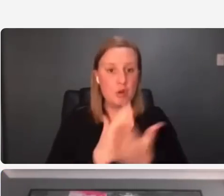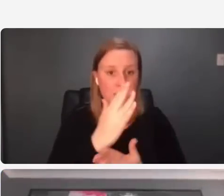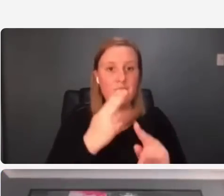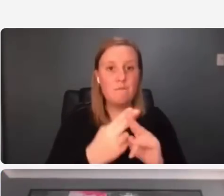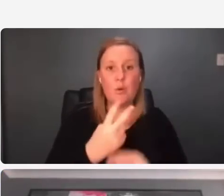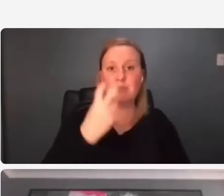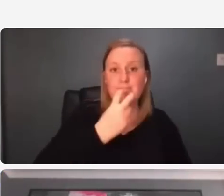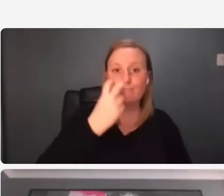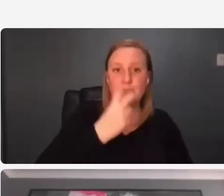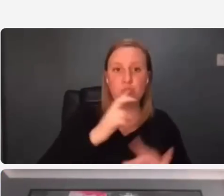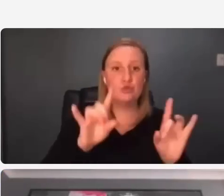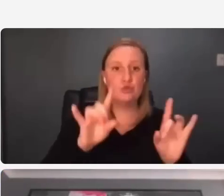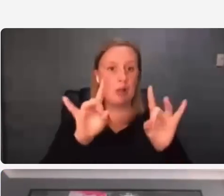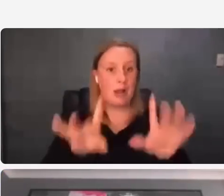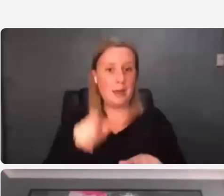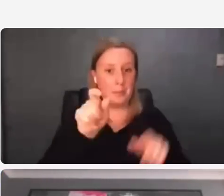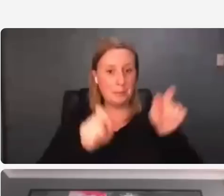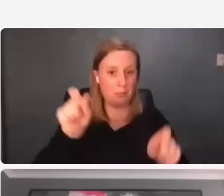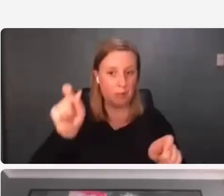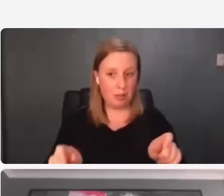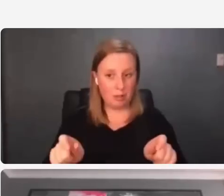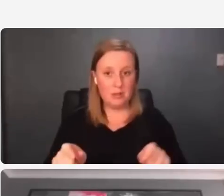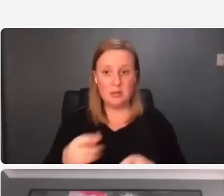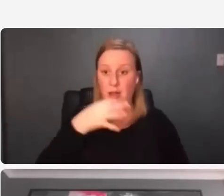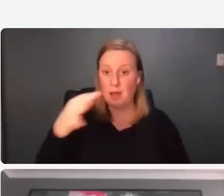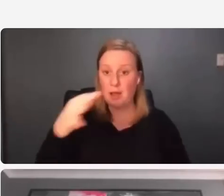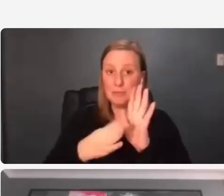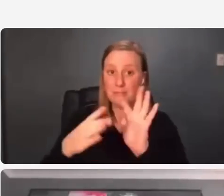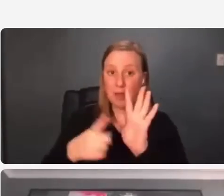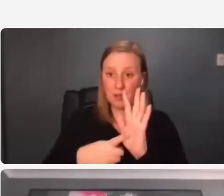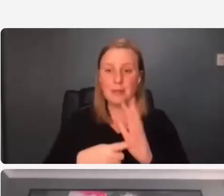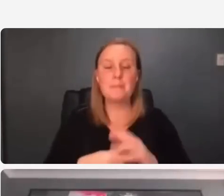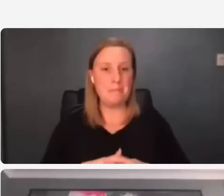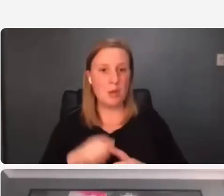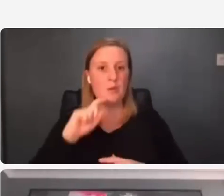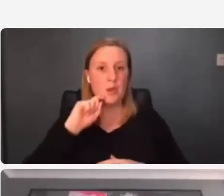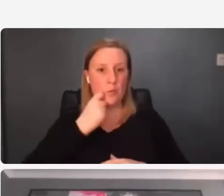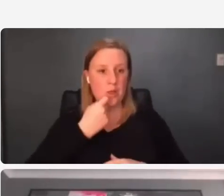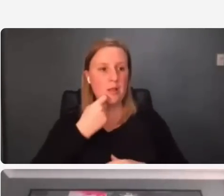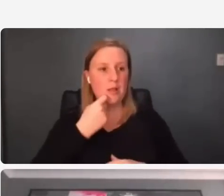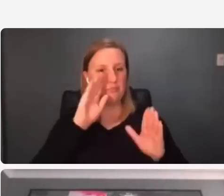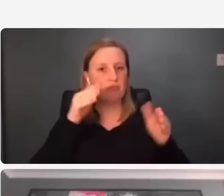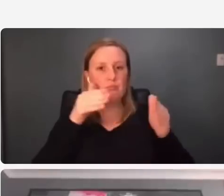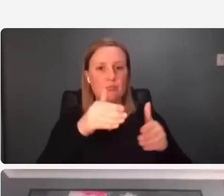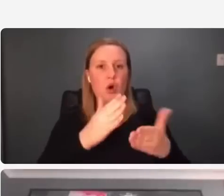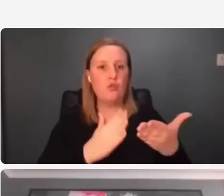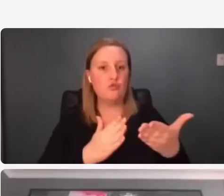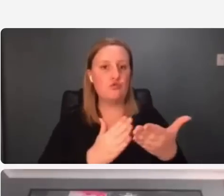Thanks Nick. So we definitely intend to take a rights-based approach to the new Act.